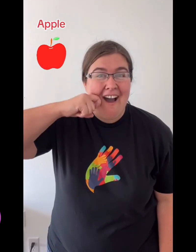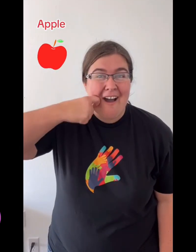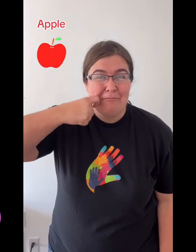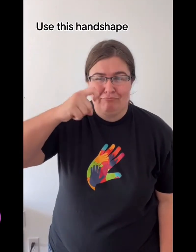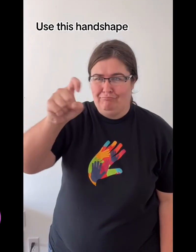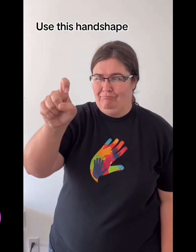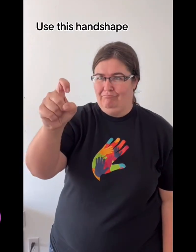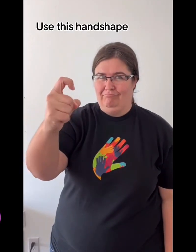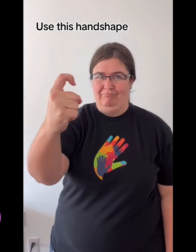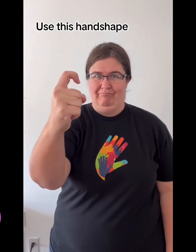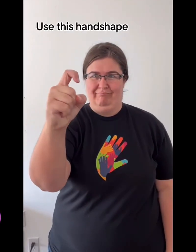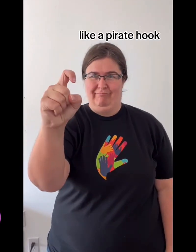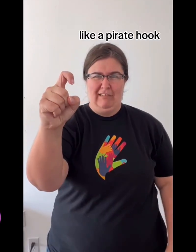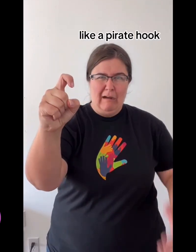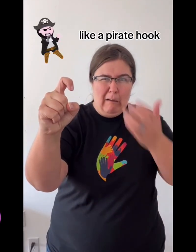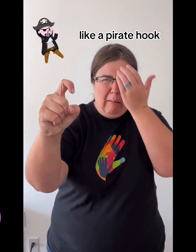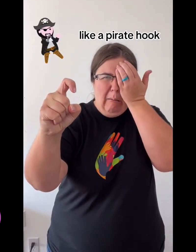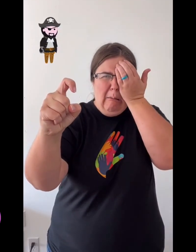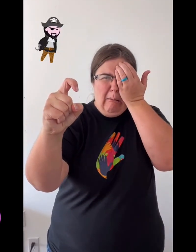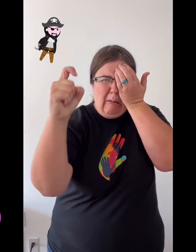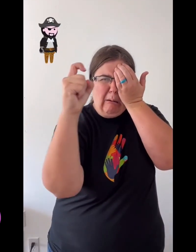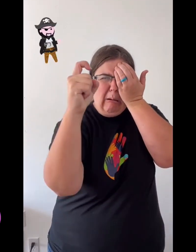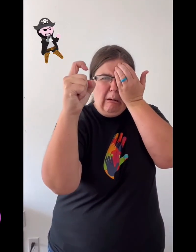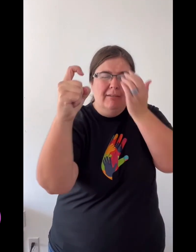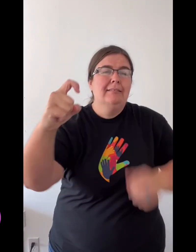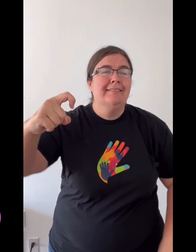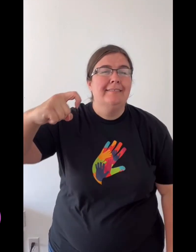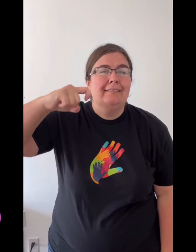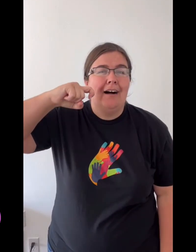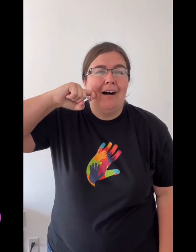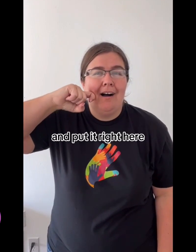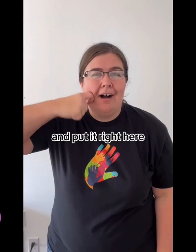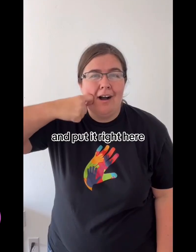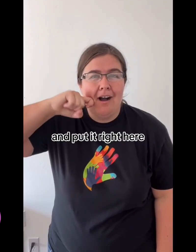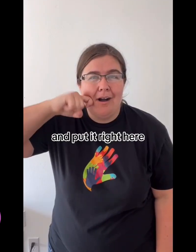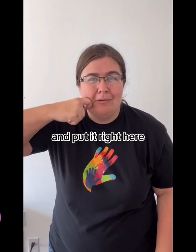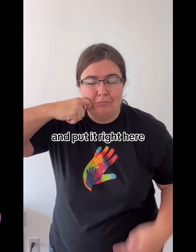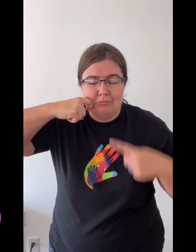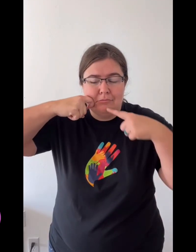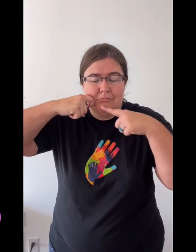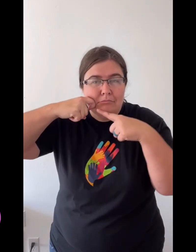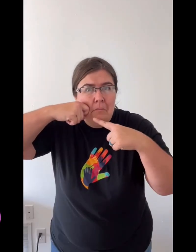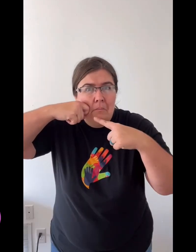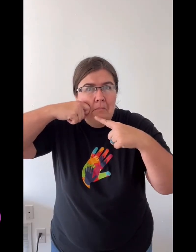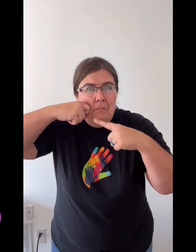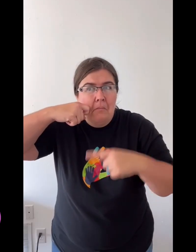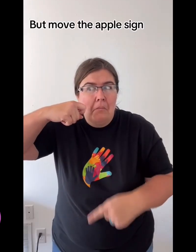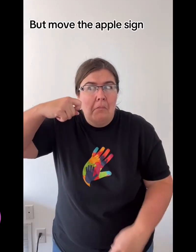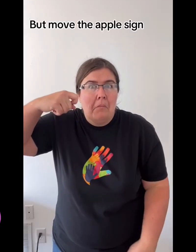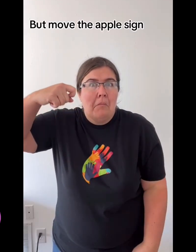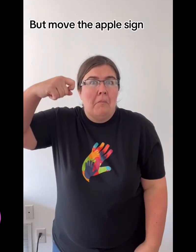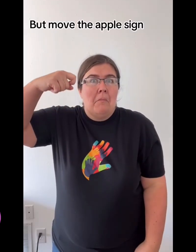Apple: Use this hand like a pirate hook and put it right here. But move